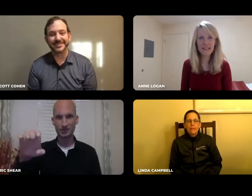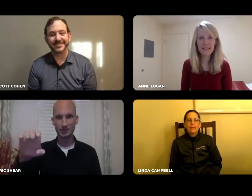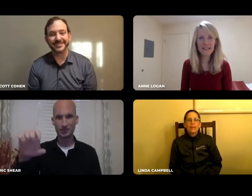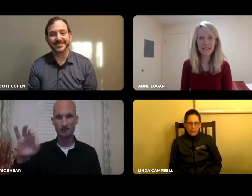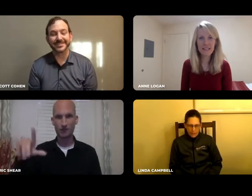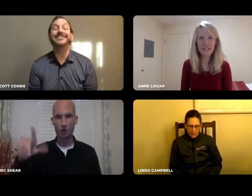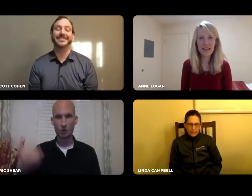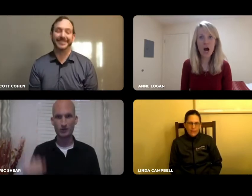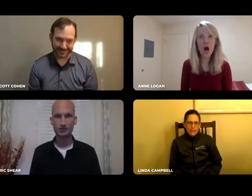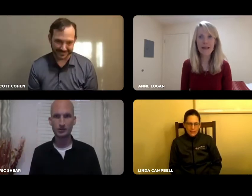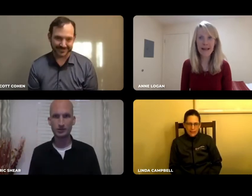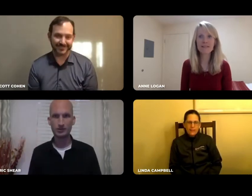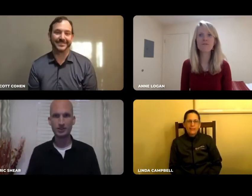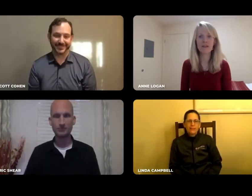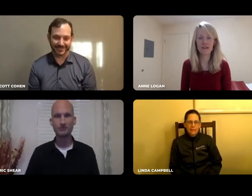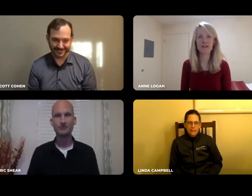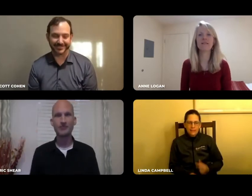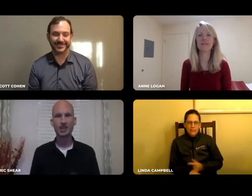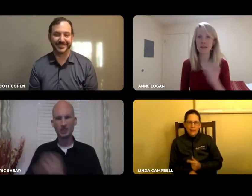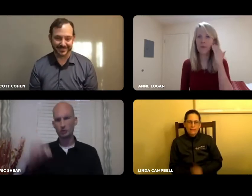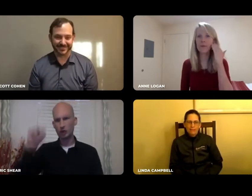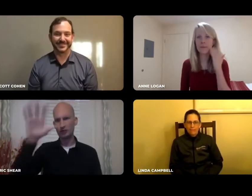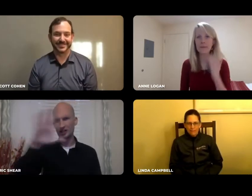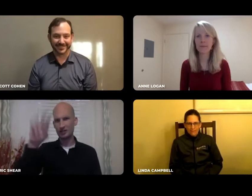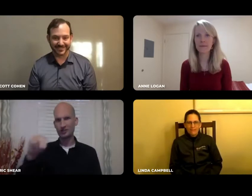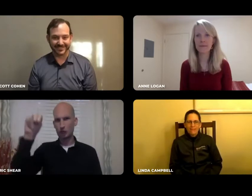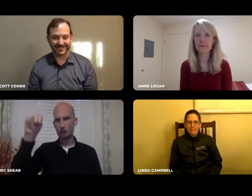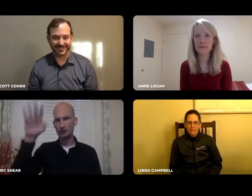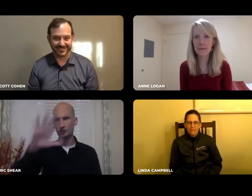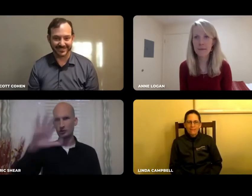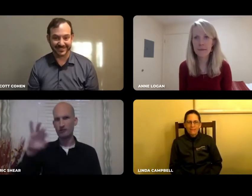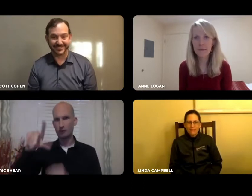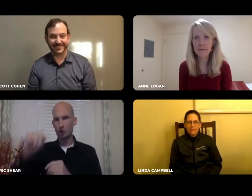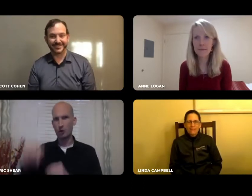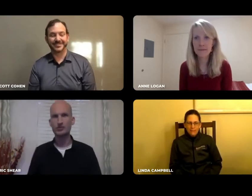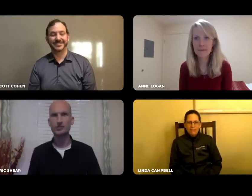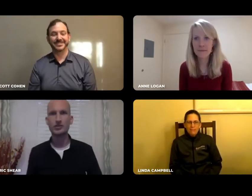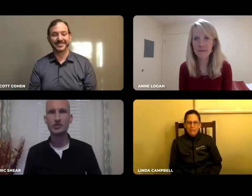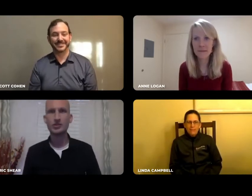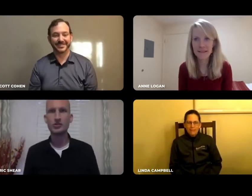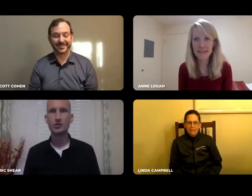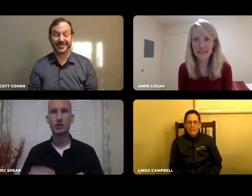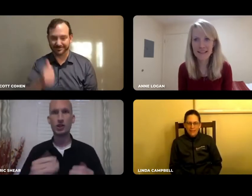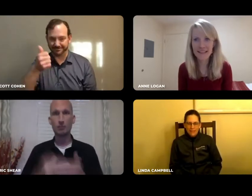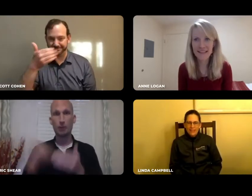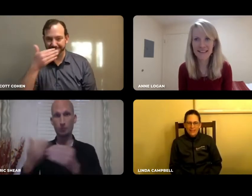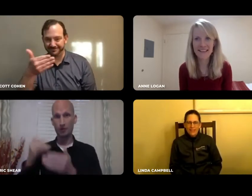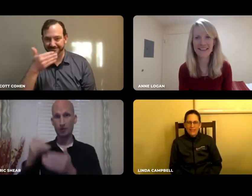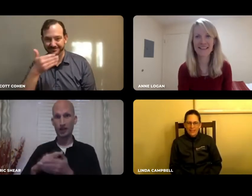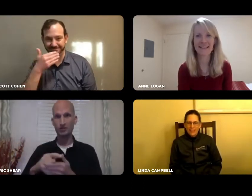It's in the northern section of Florida. Thank you